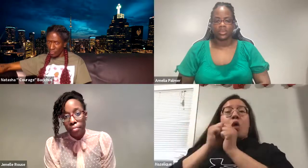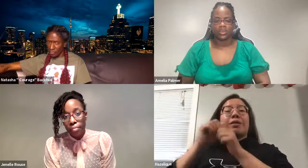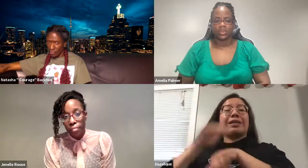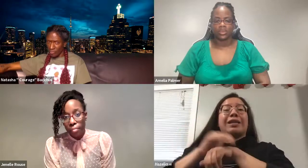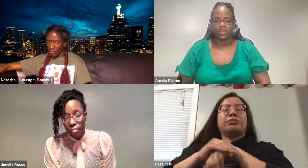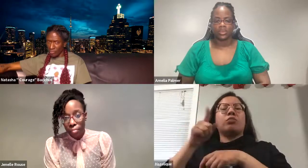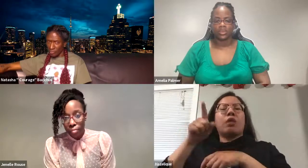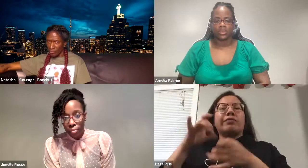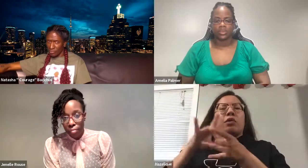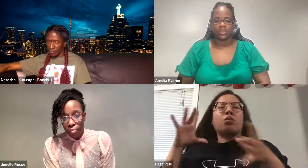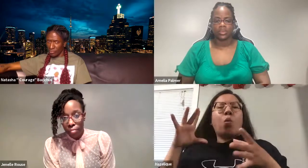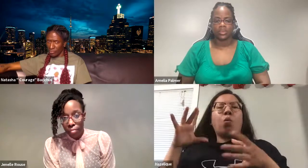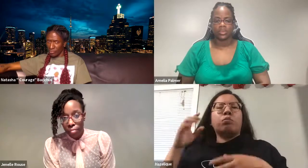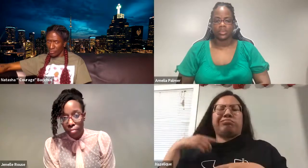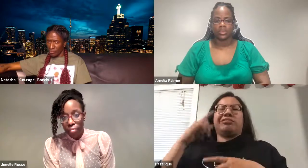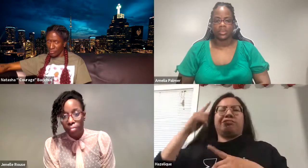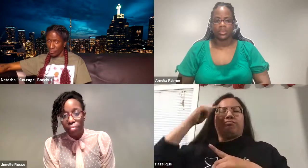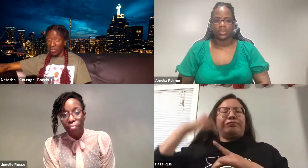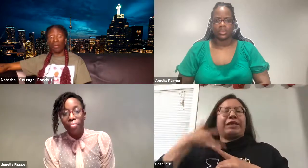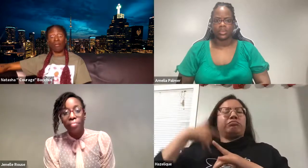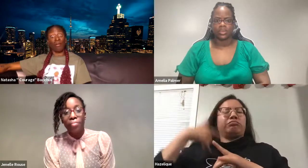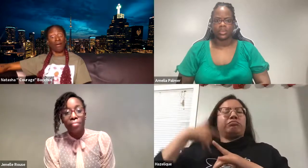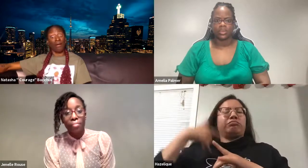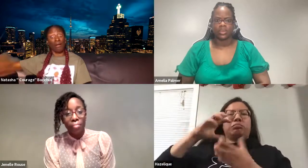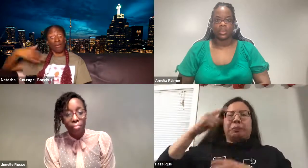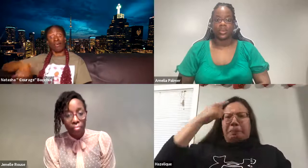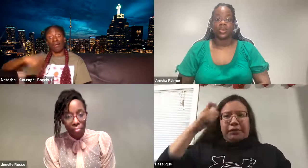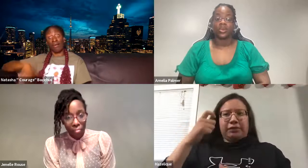and just the thinking and the logic of english was something that i